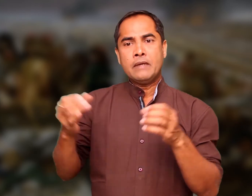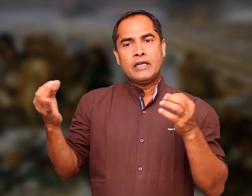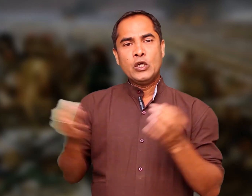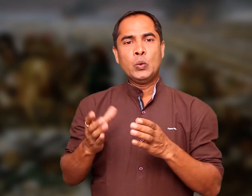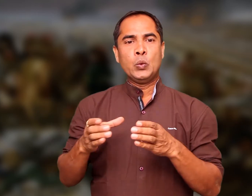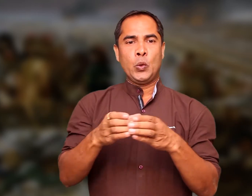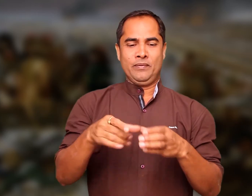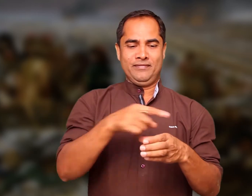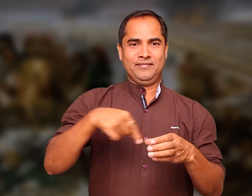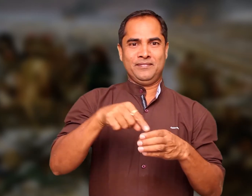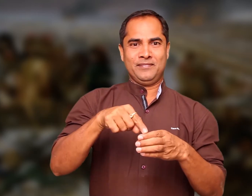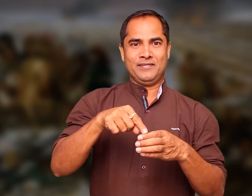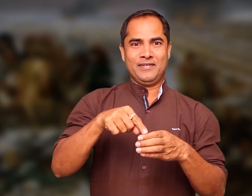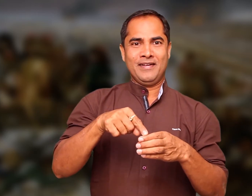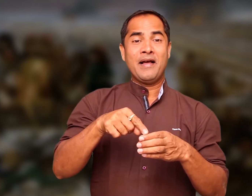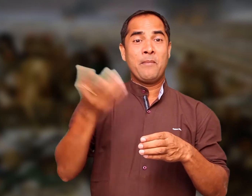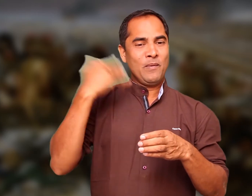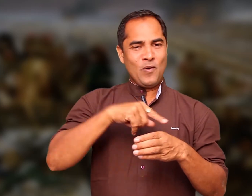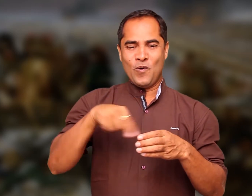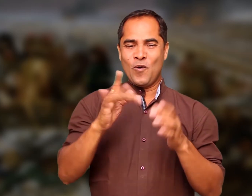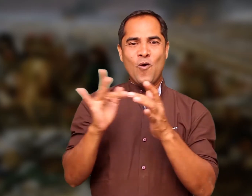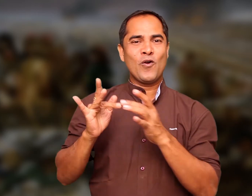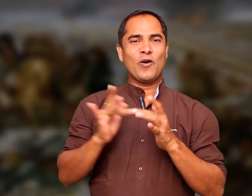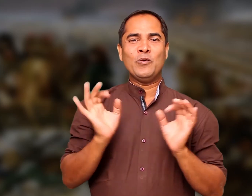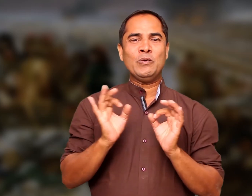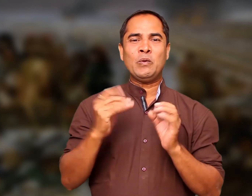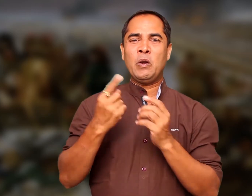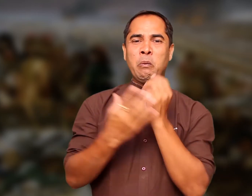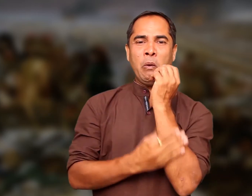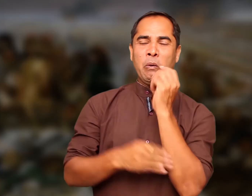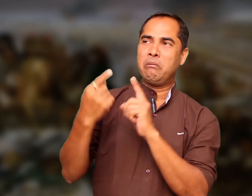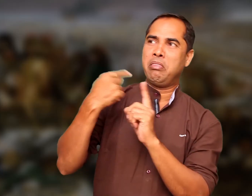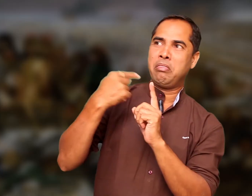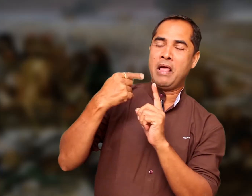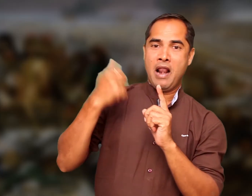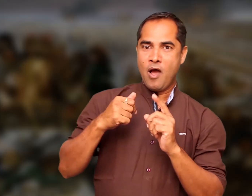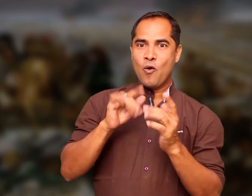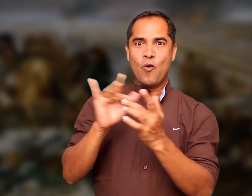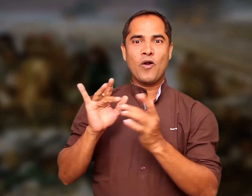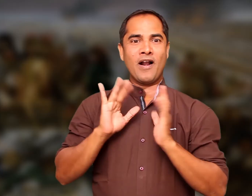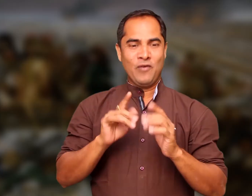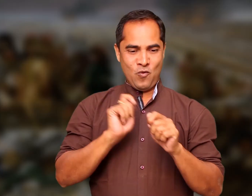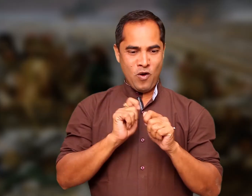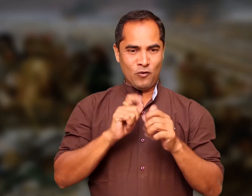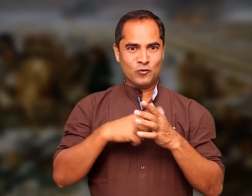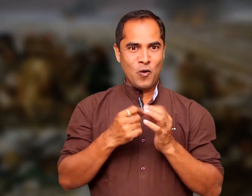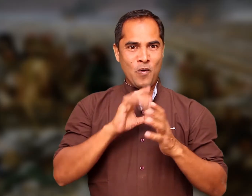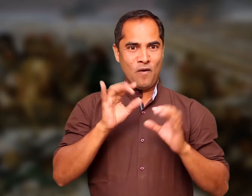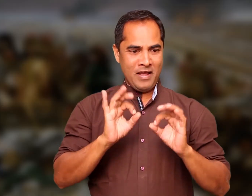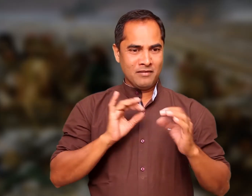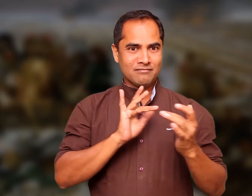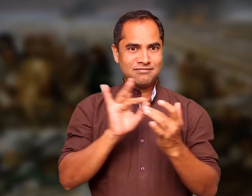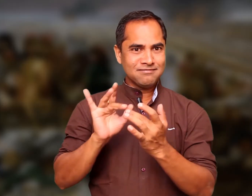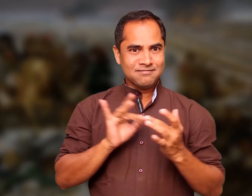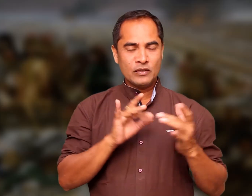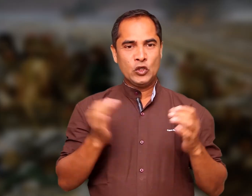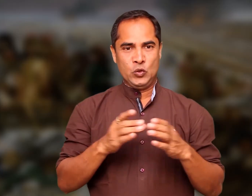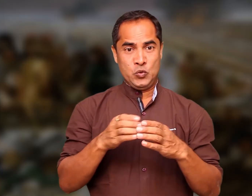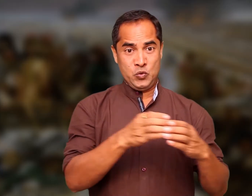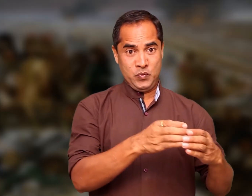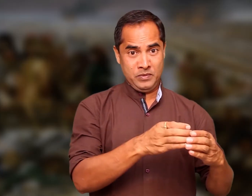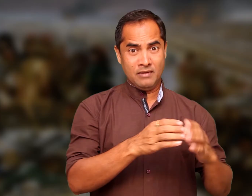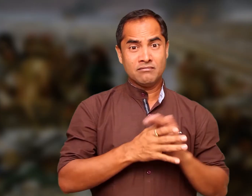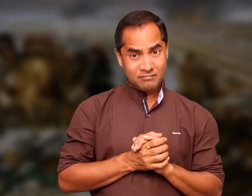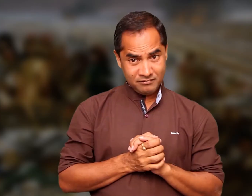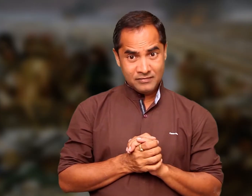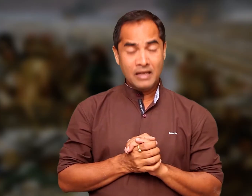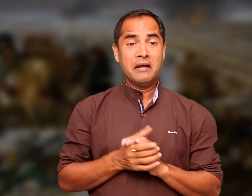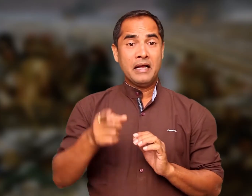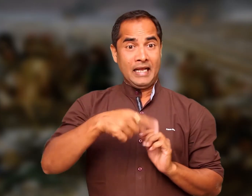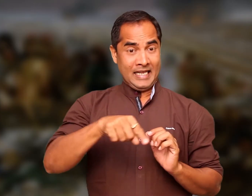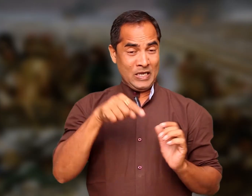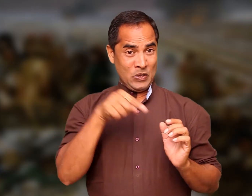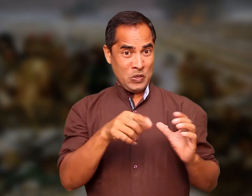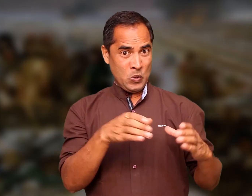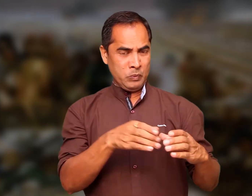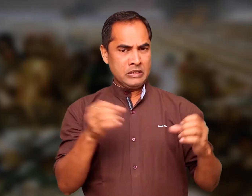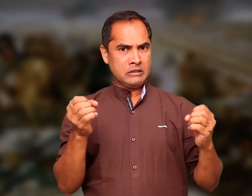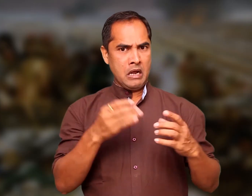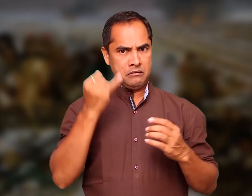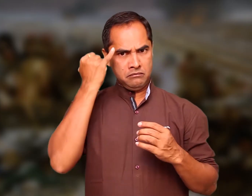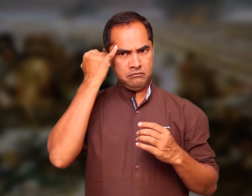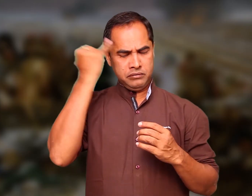the new social group. Before such group was not existing. It was this class who